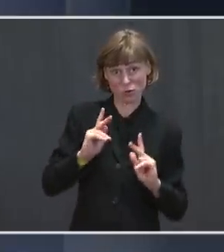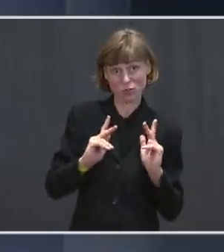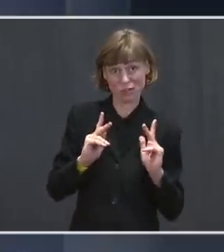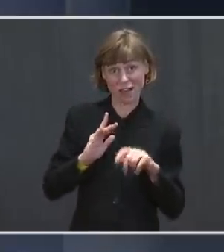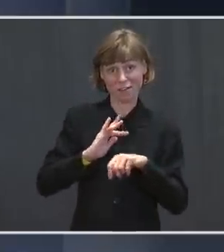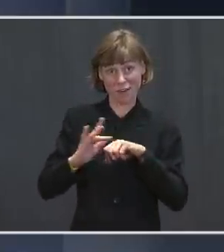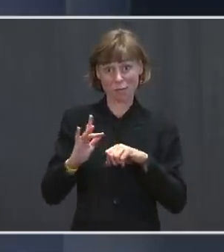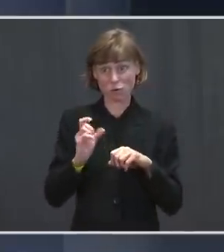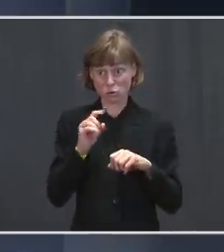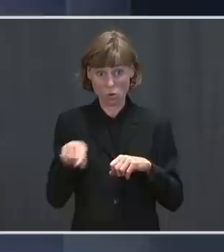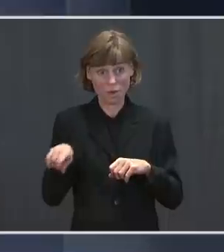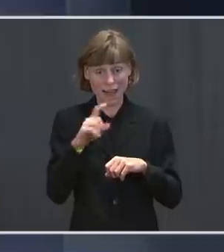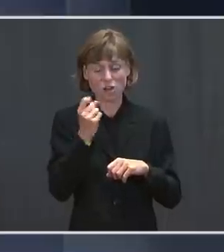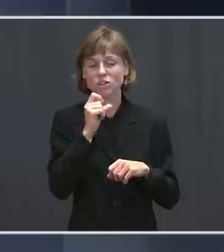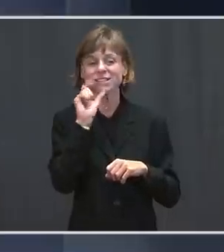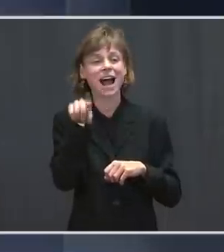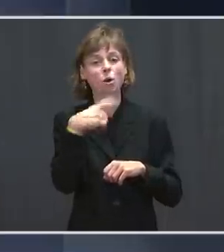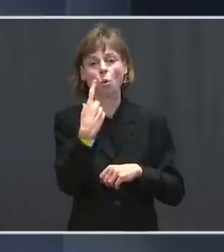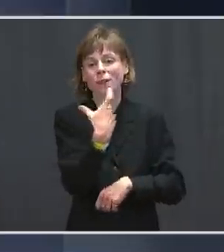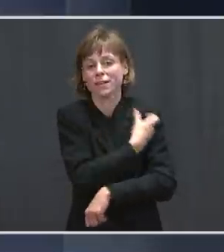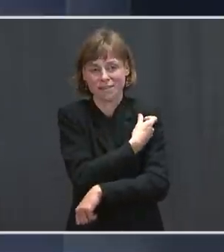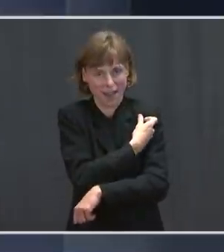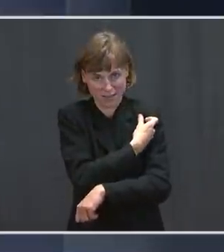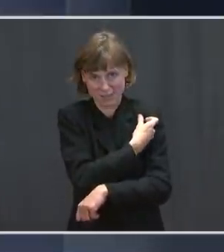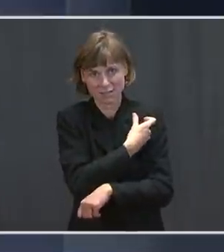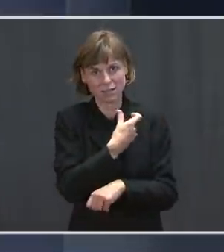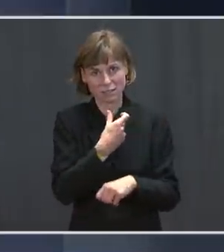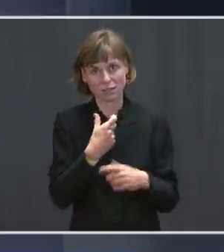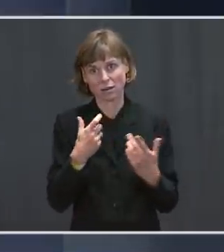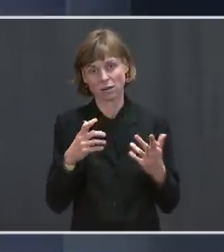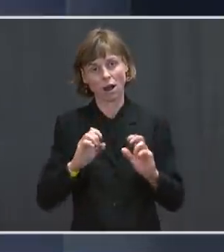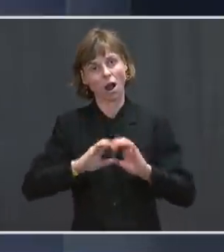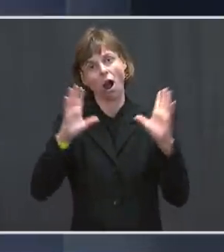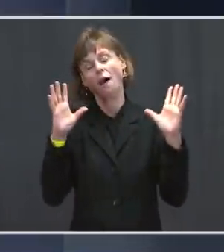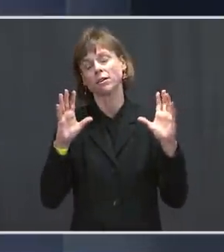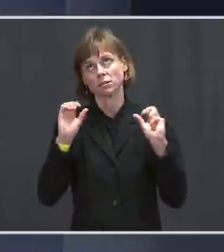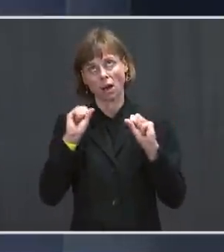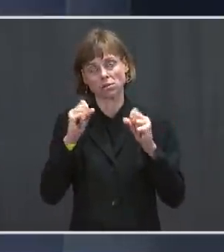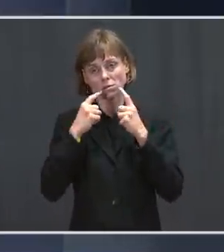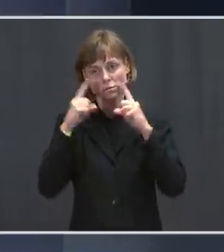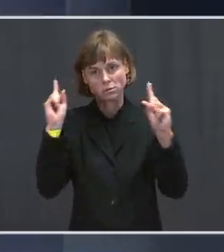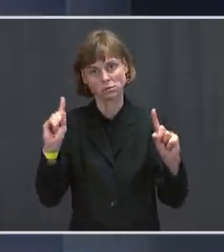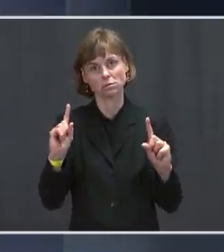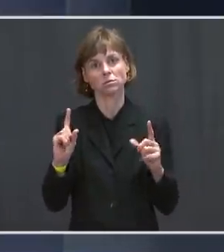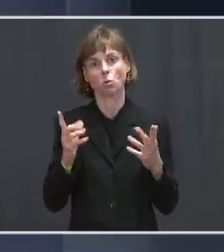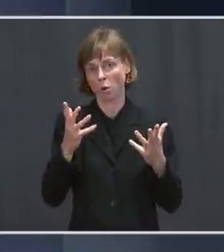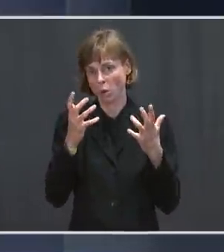It's not just a vaccine, is obviously an incredible medical breakthrough and we want every American to have one,